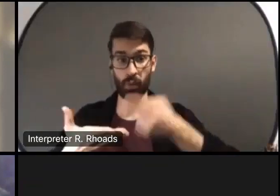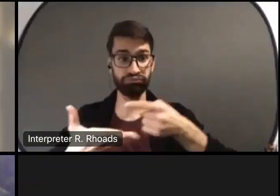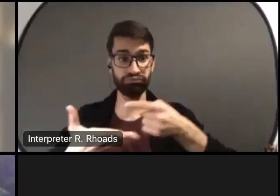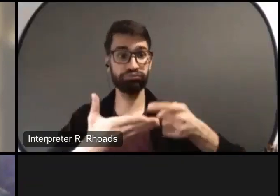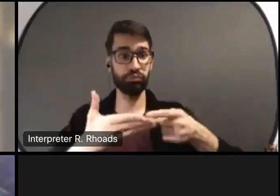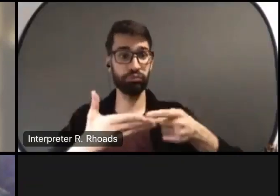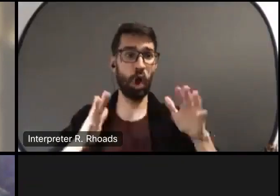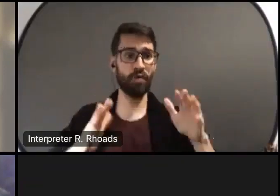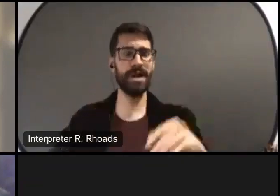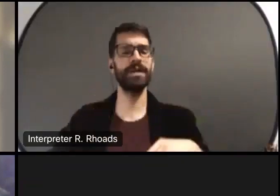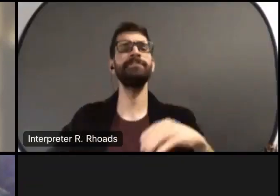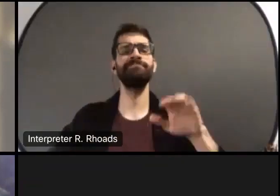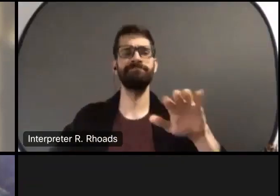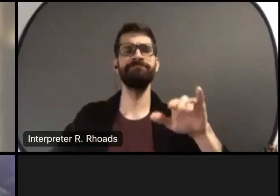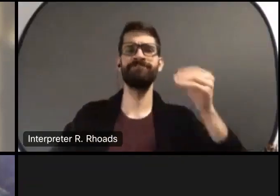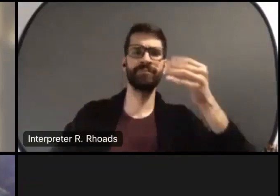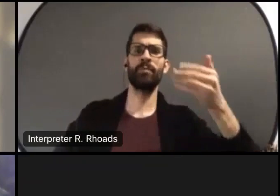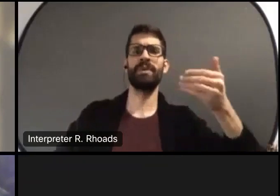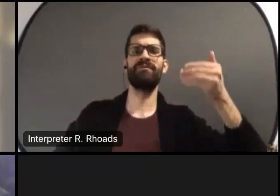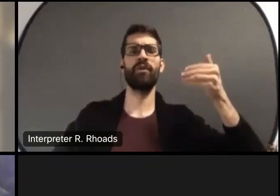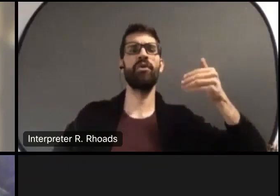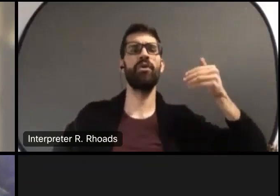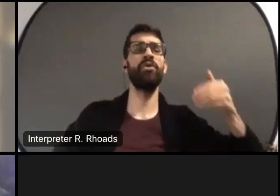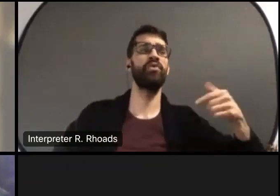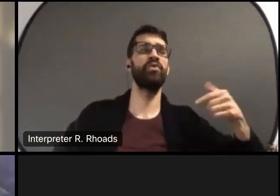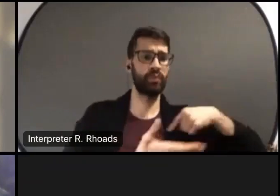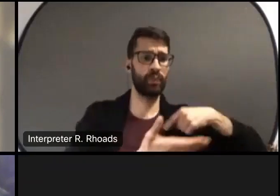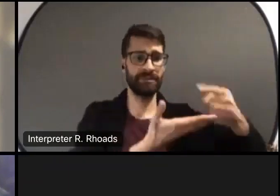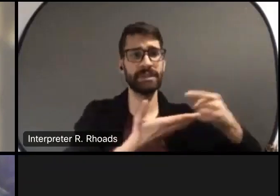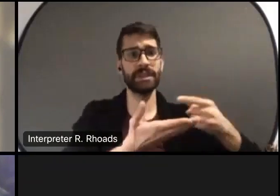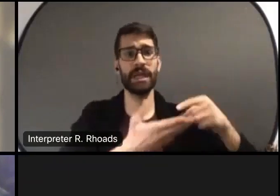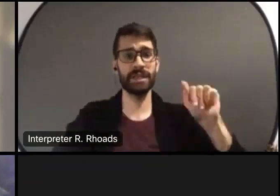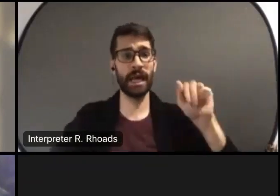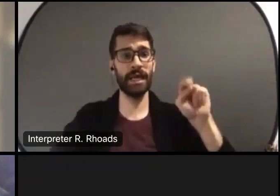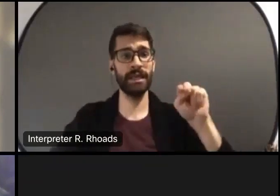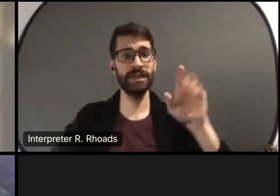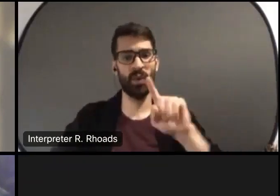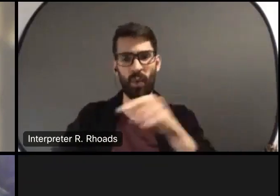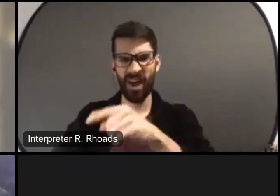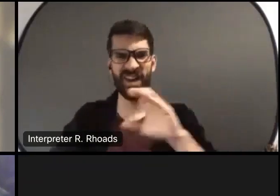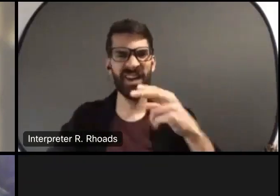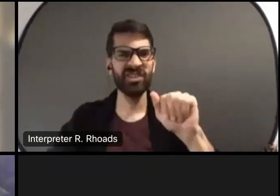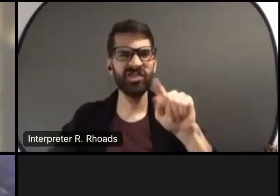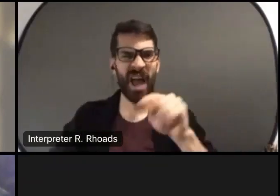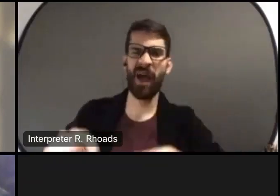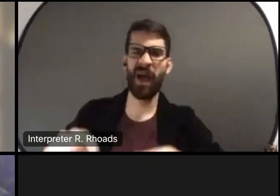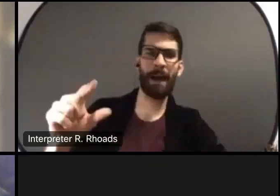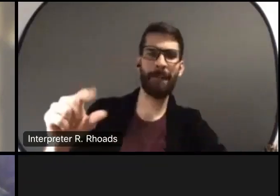in our ANC about having the chat disabled, and having the participant names disabled,